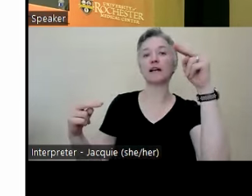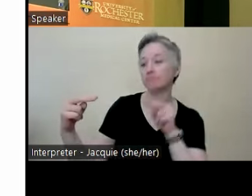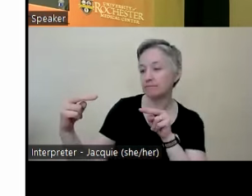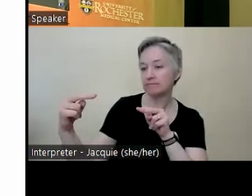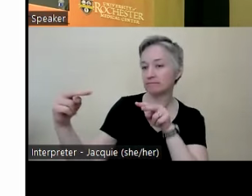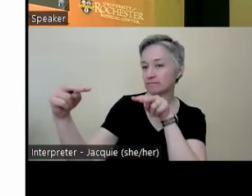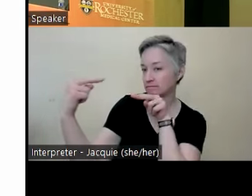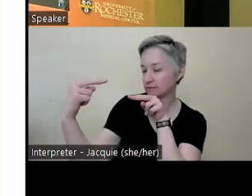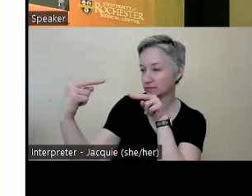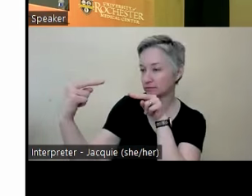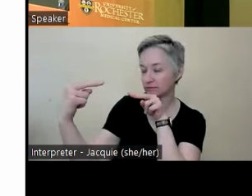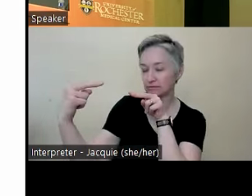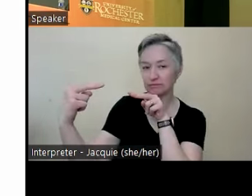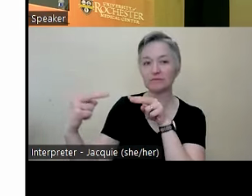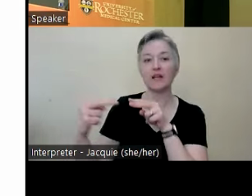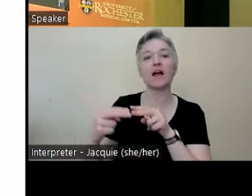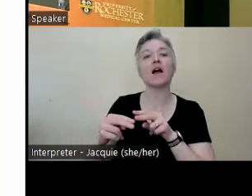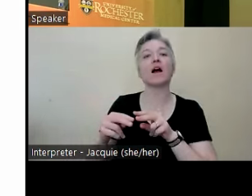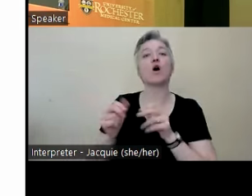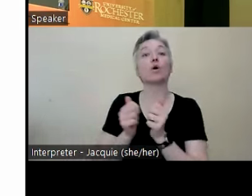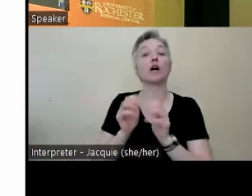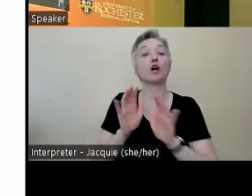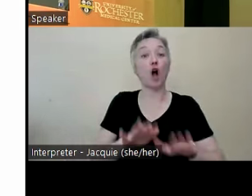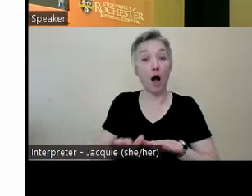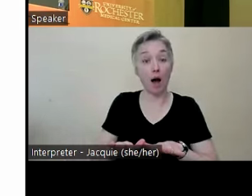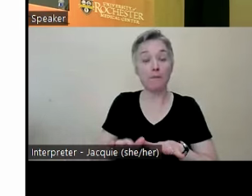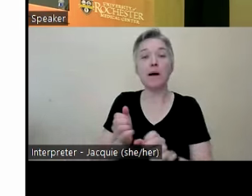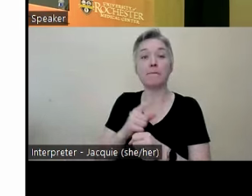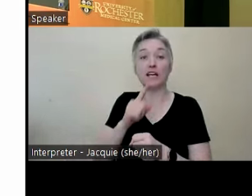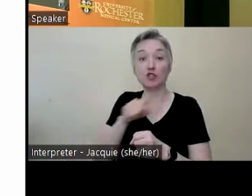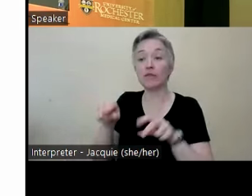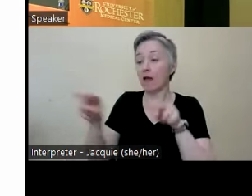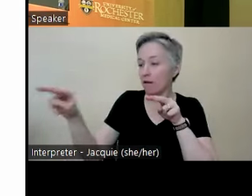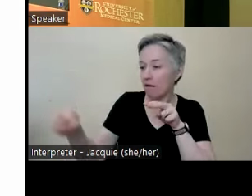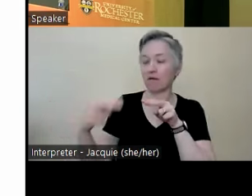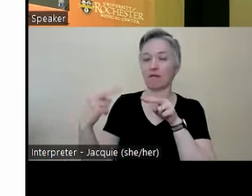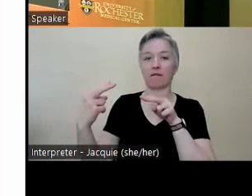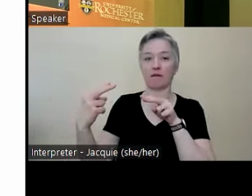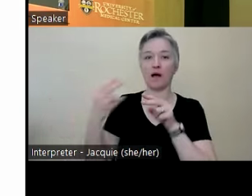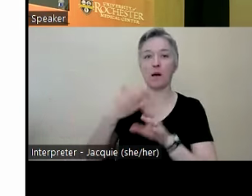L making sure they're attending to you before giving a command to avoid that escalation to